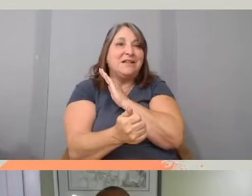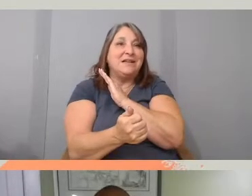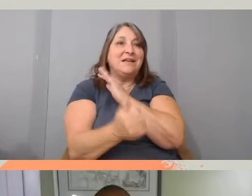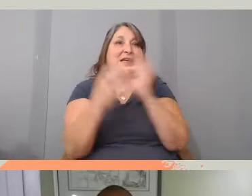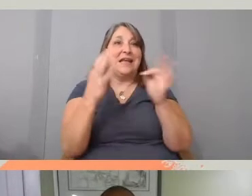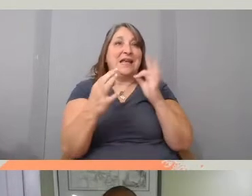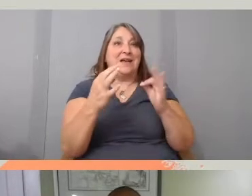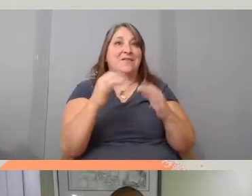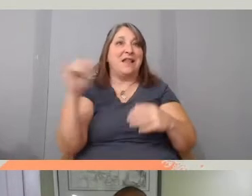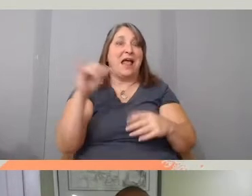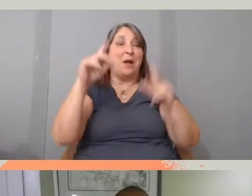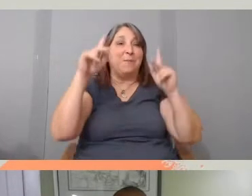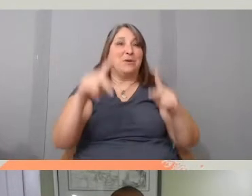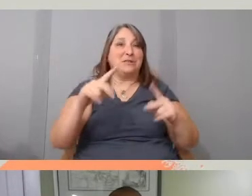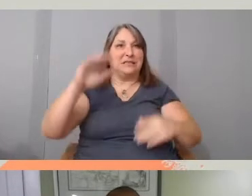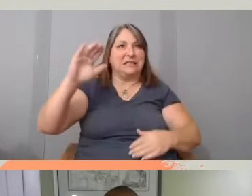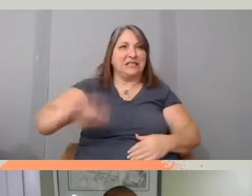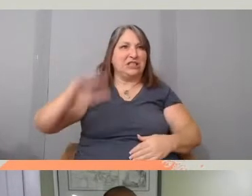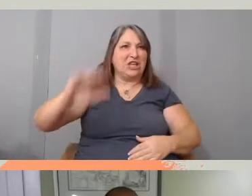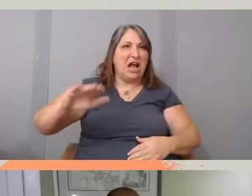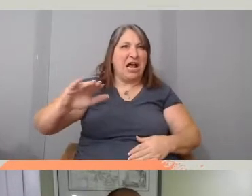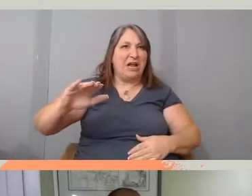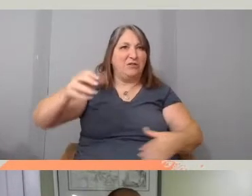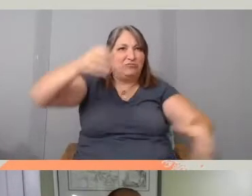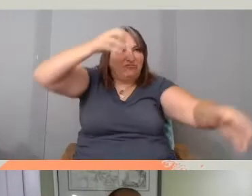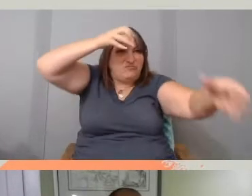a child prodigy or something, obviously you're very different from your parents.